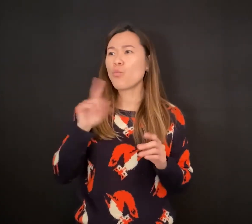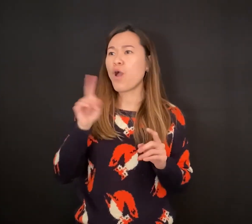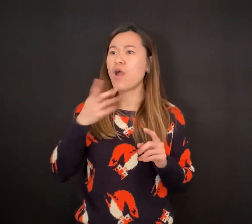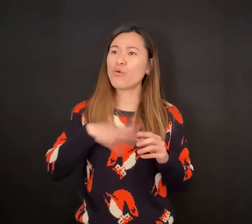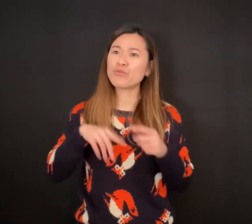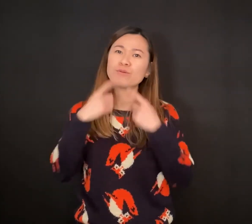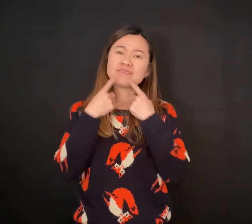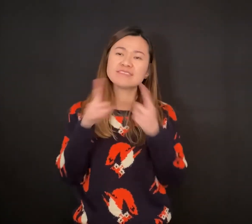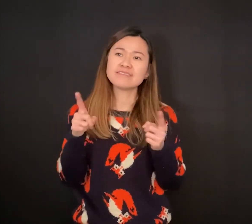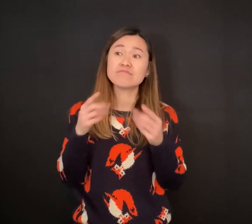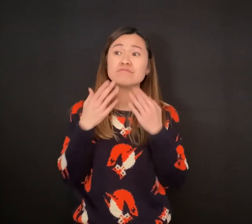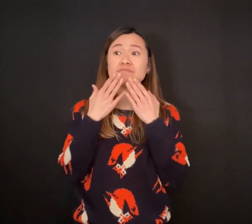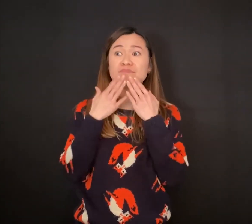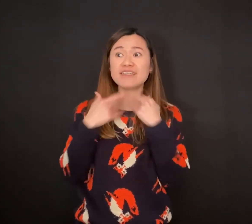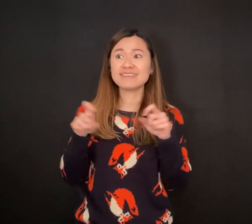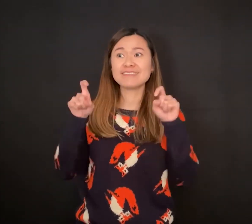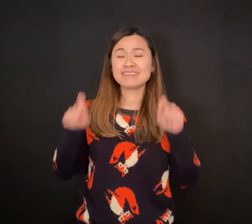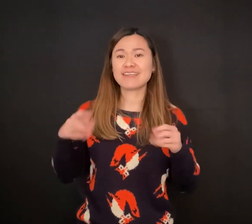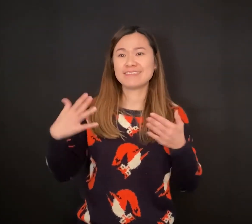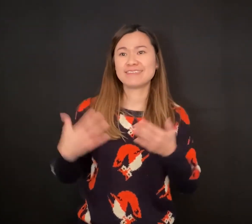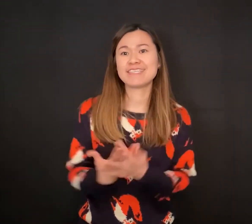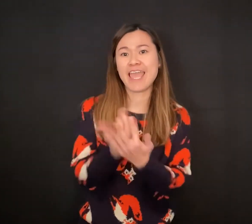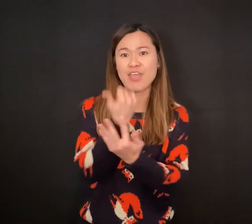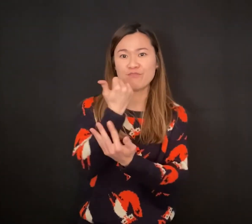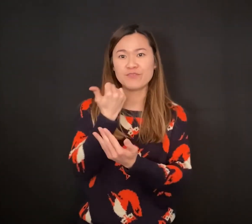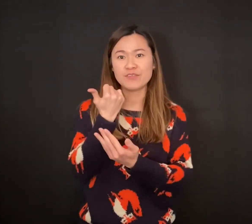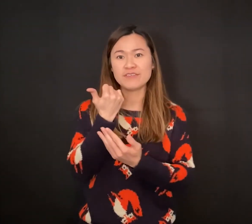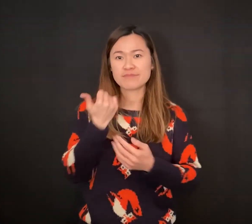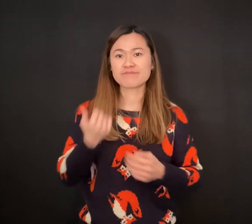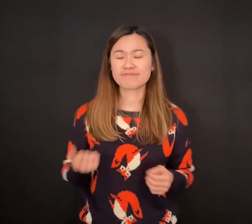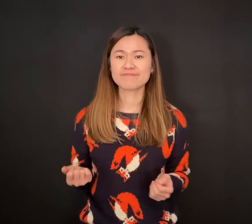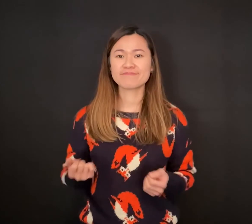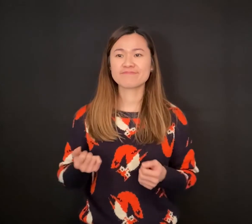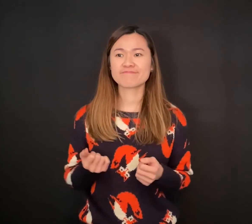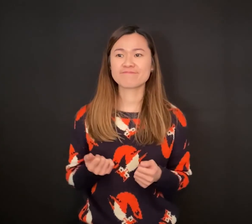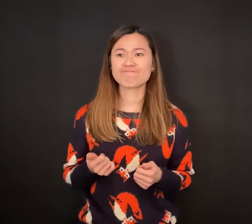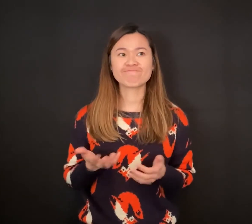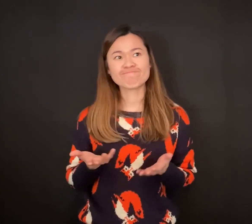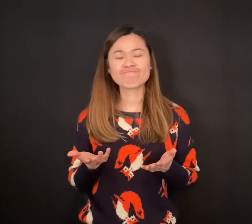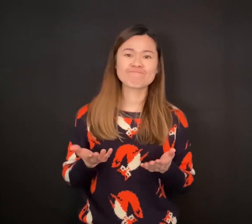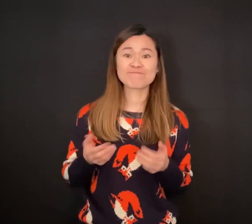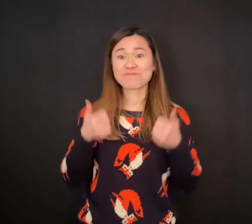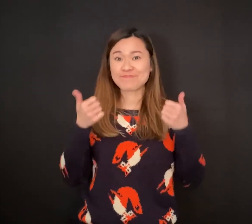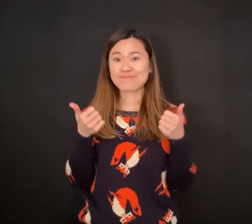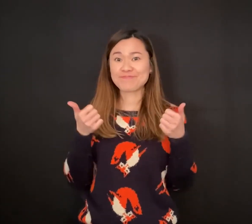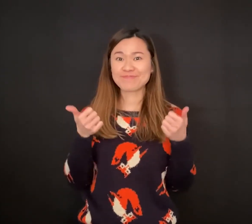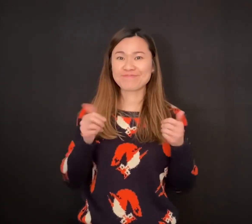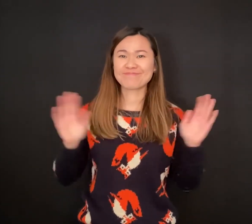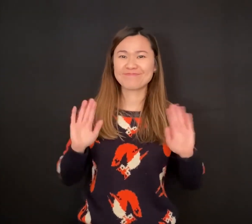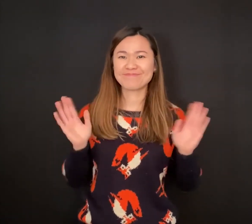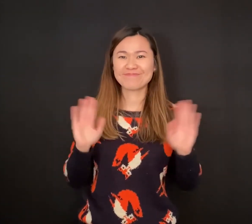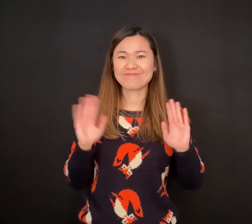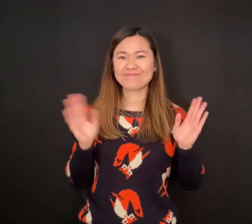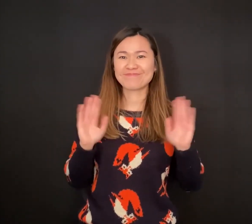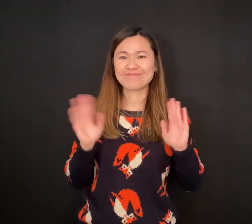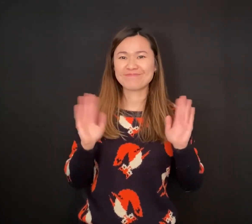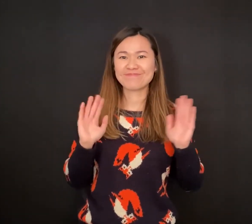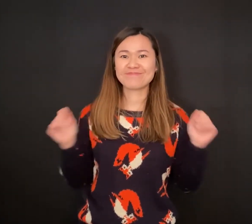So what I want to say is, please stay safe. Thank you. Bye.